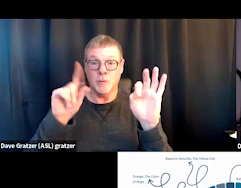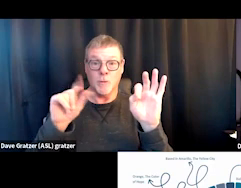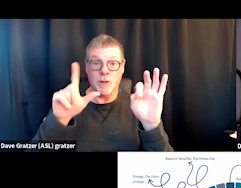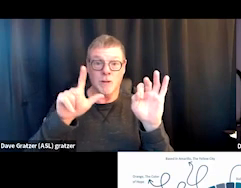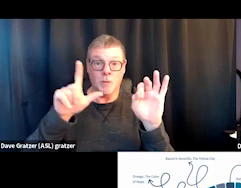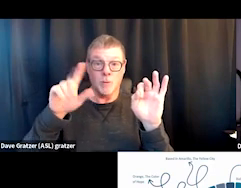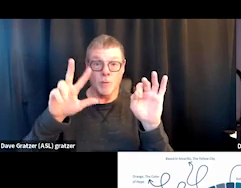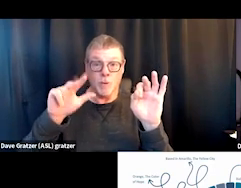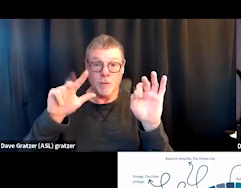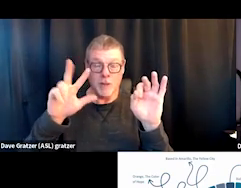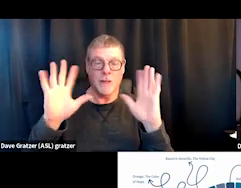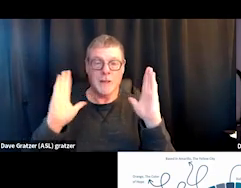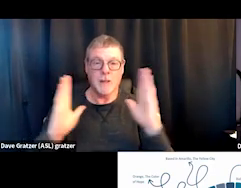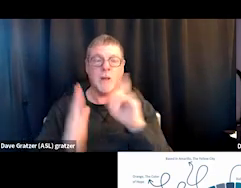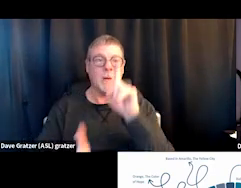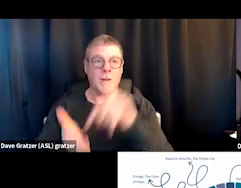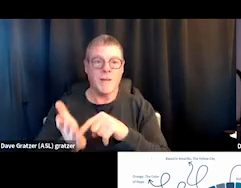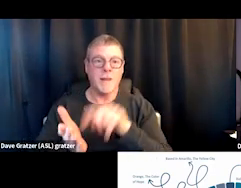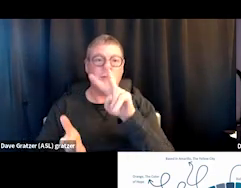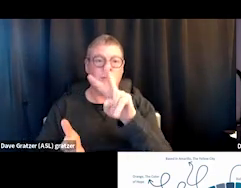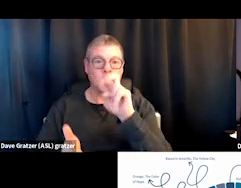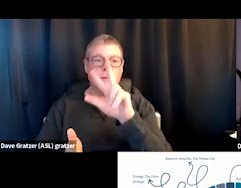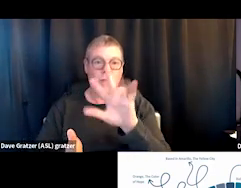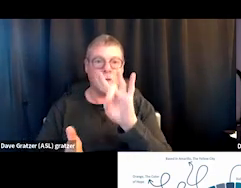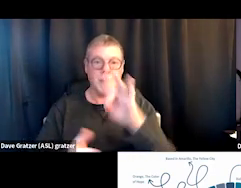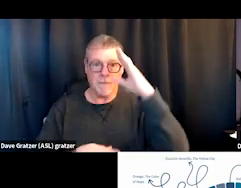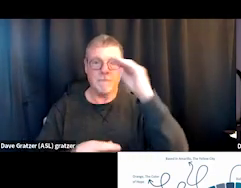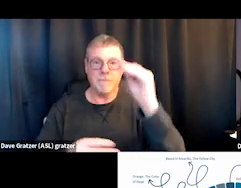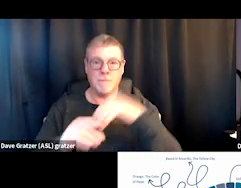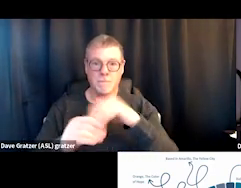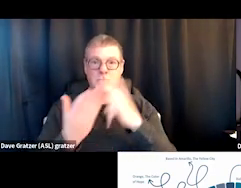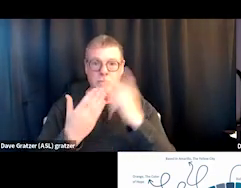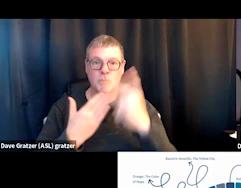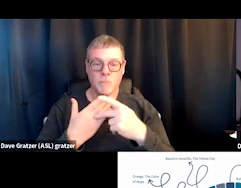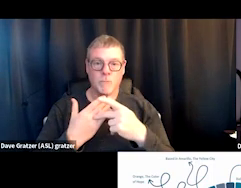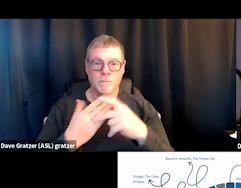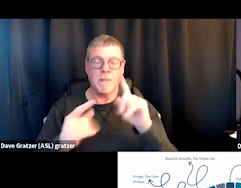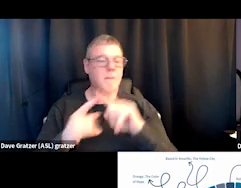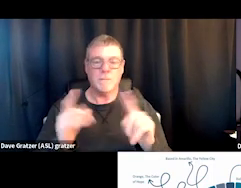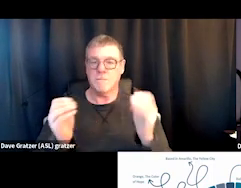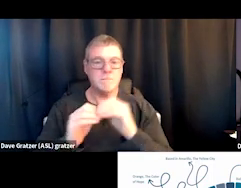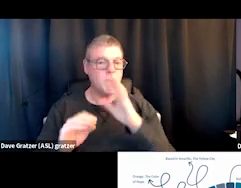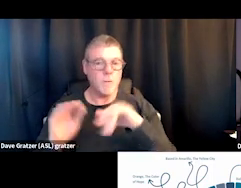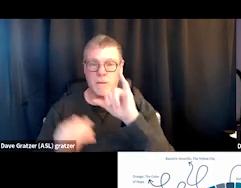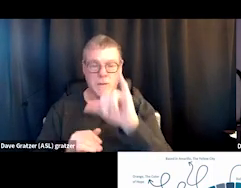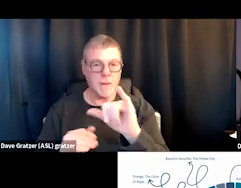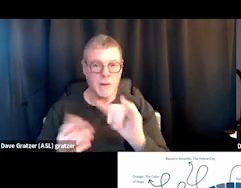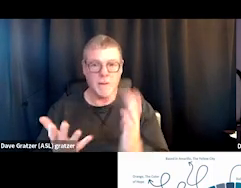there were, 1,238 men served in that core program, but more than that through the entire continuum.